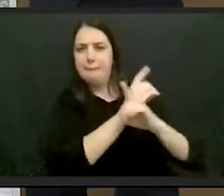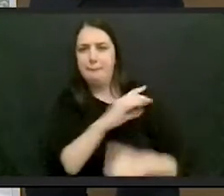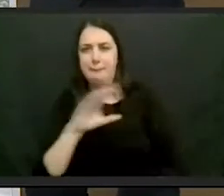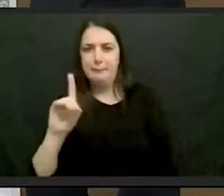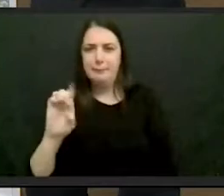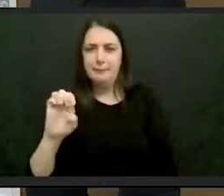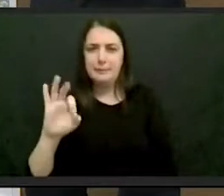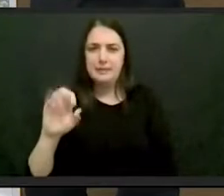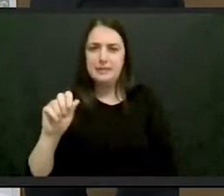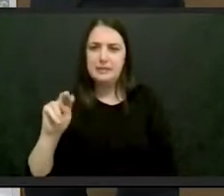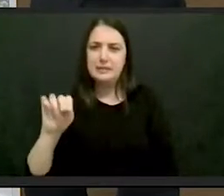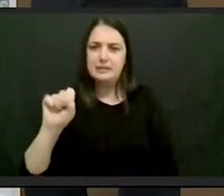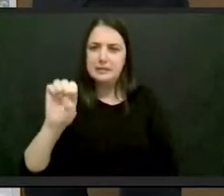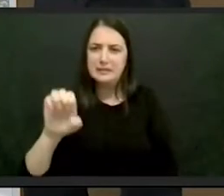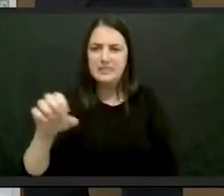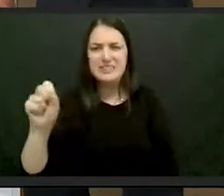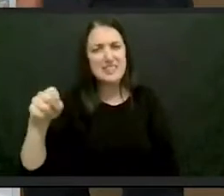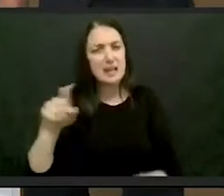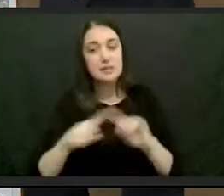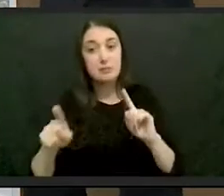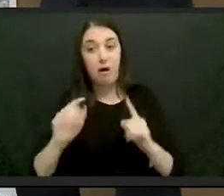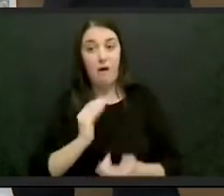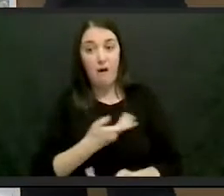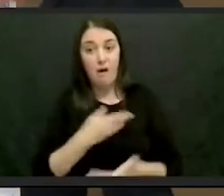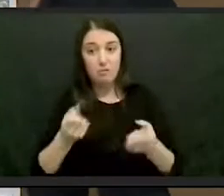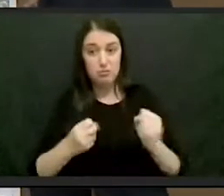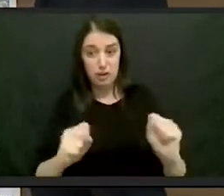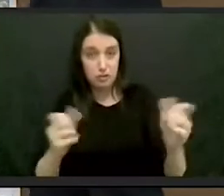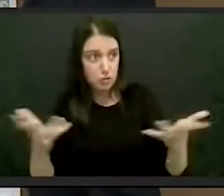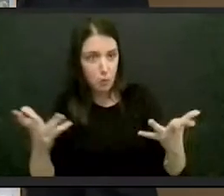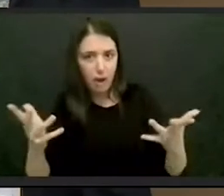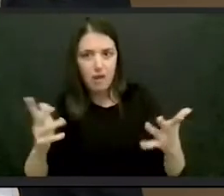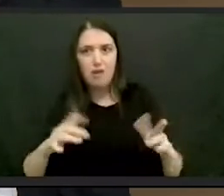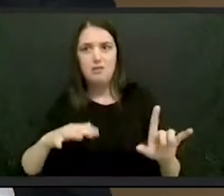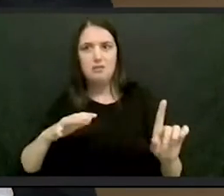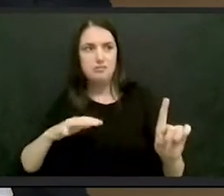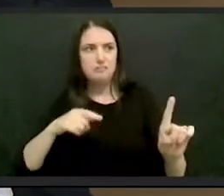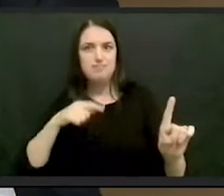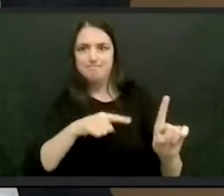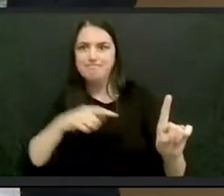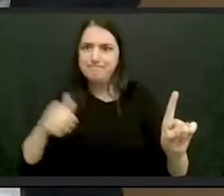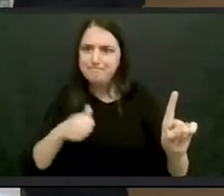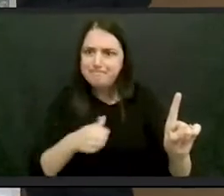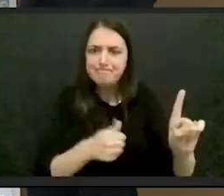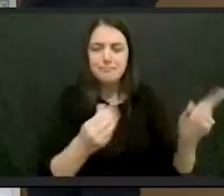is to suppress the fire and to put it out. So, I wanna make sure I cover that with you. As you move all the way across